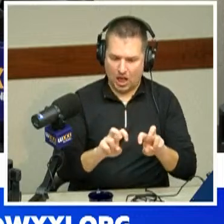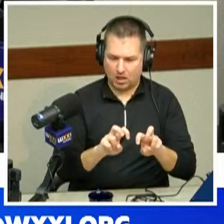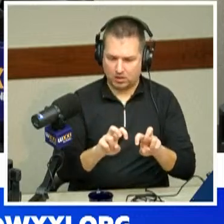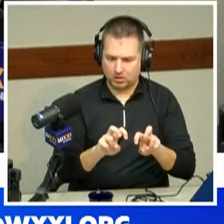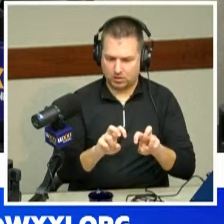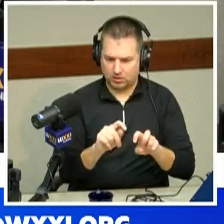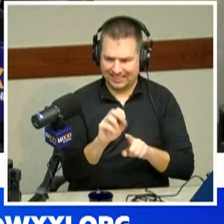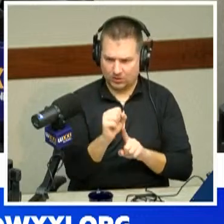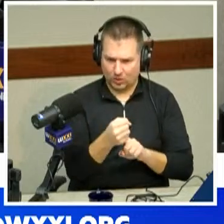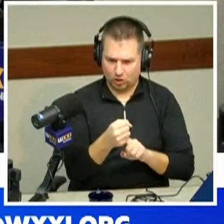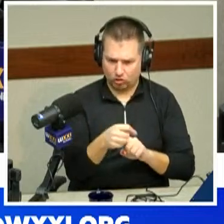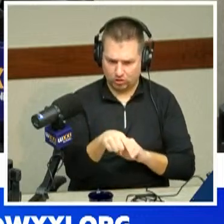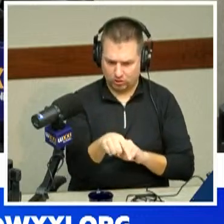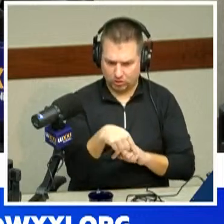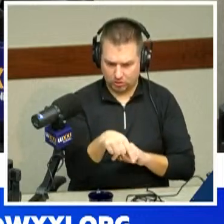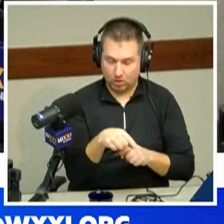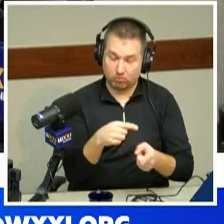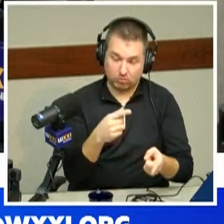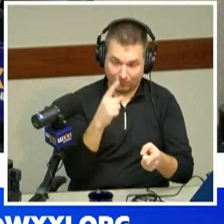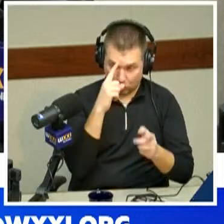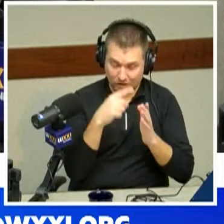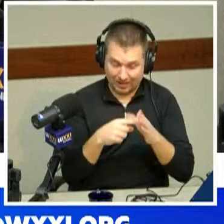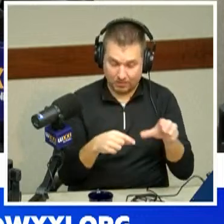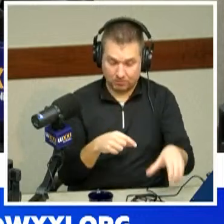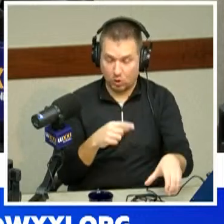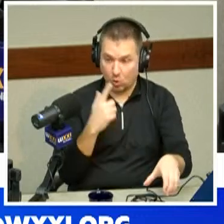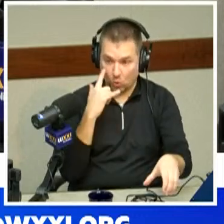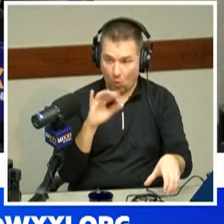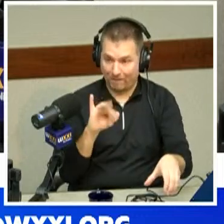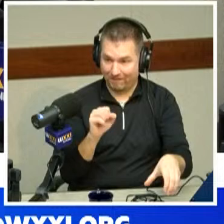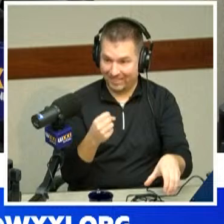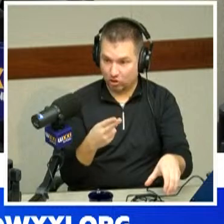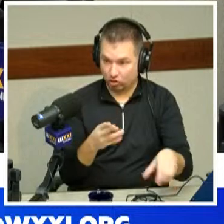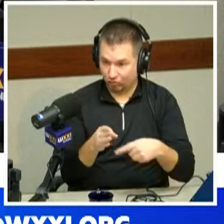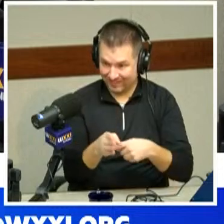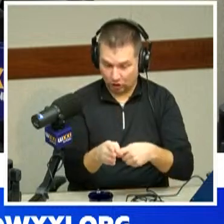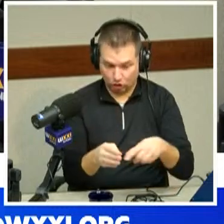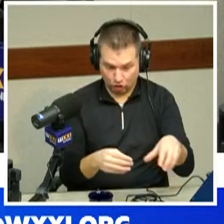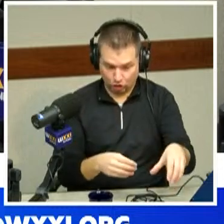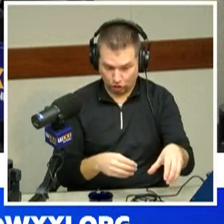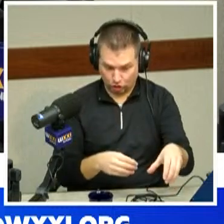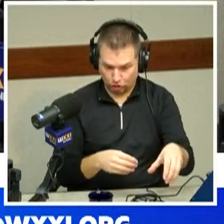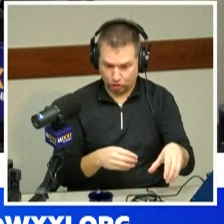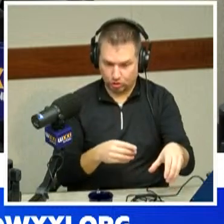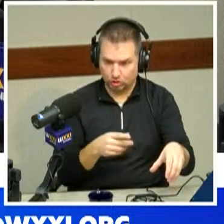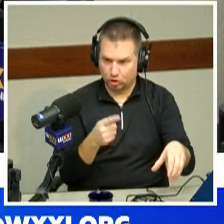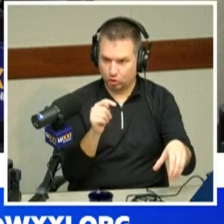oh okay you know goldfish is brought out there is a goldfish toy and let's just quickly look up into